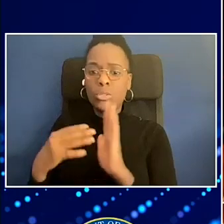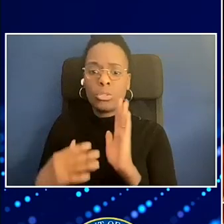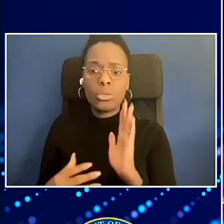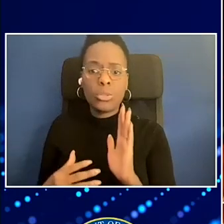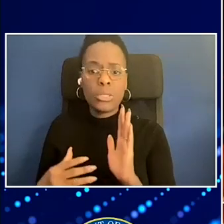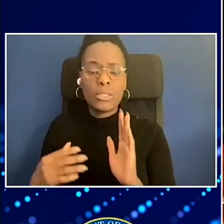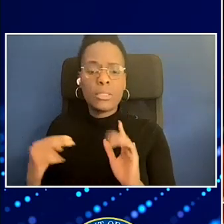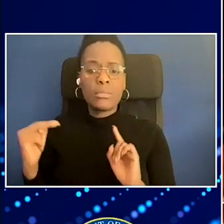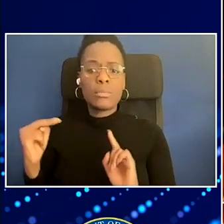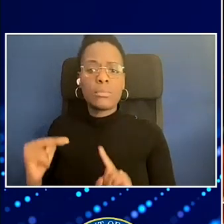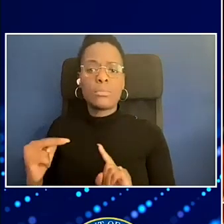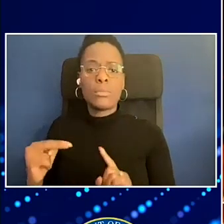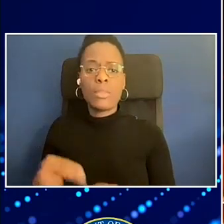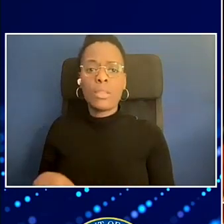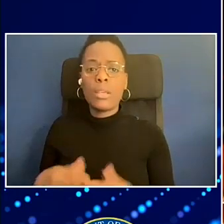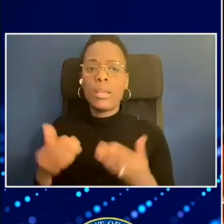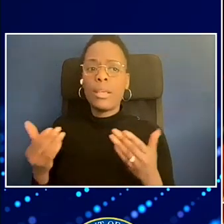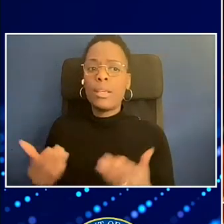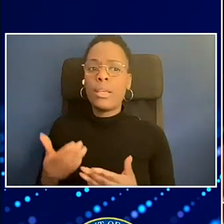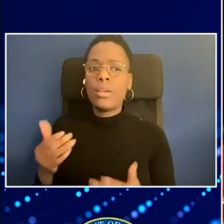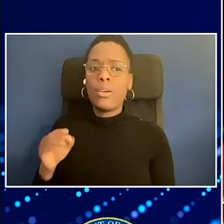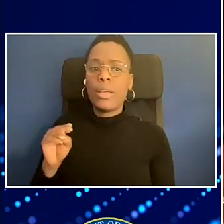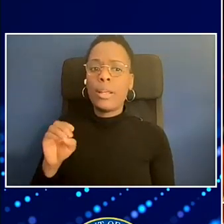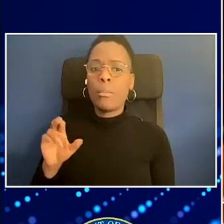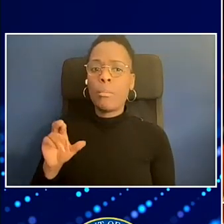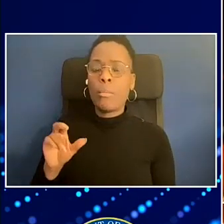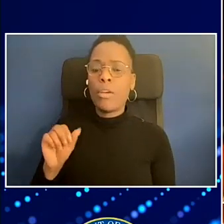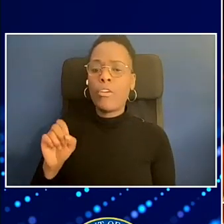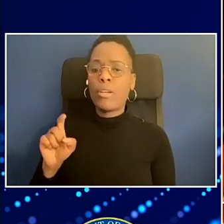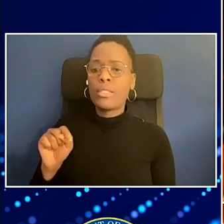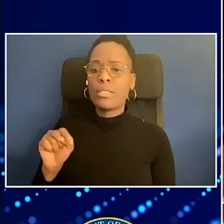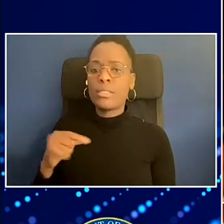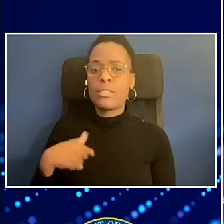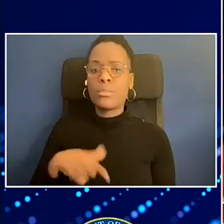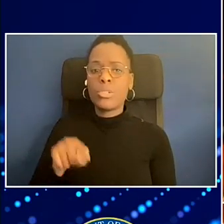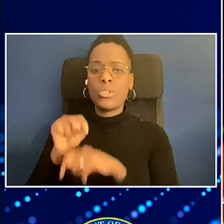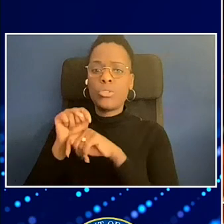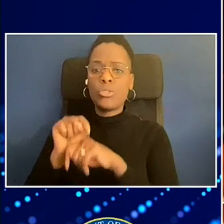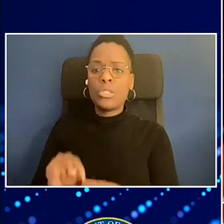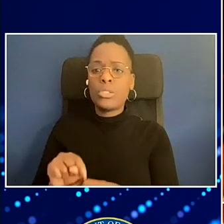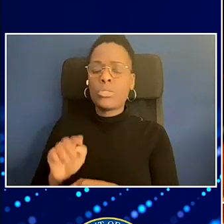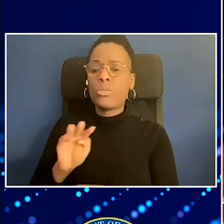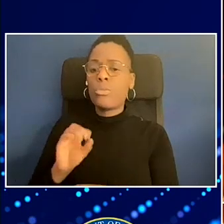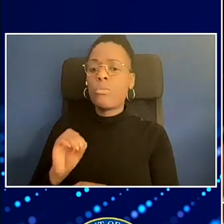Marist, and we're a traditional four-year private school with an enrollment of